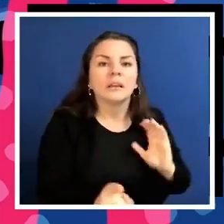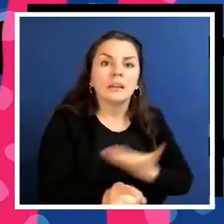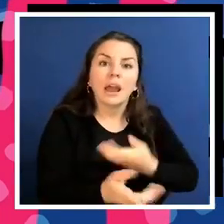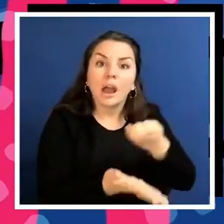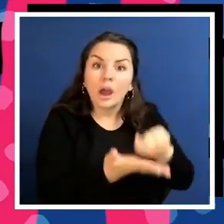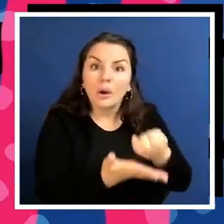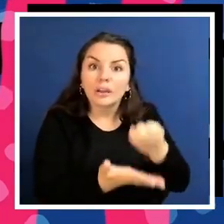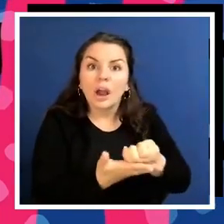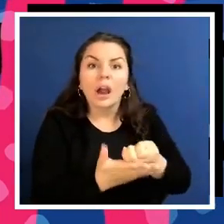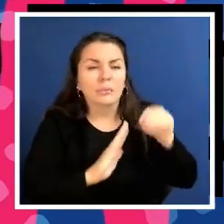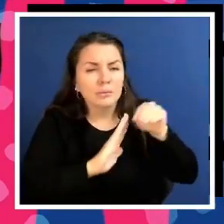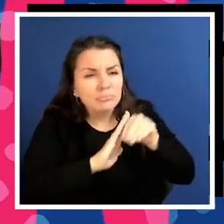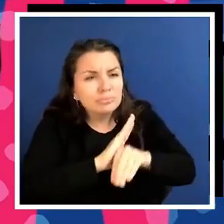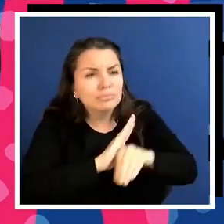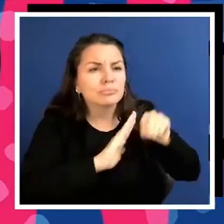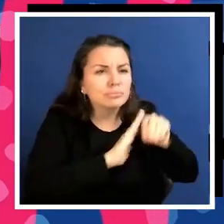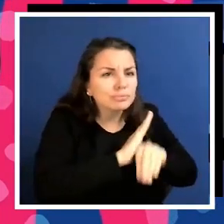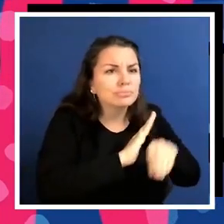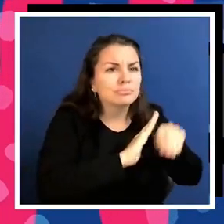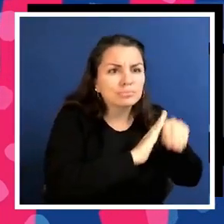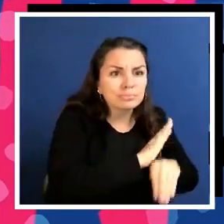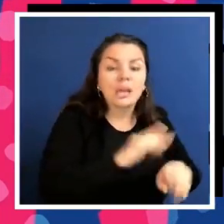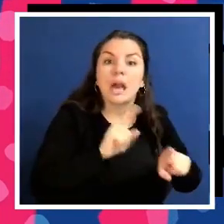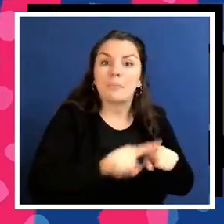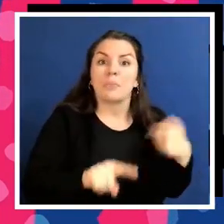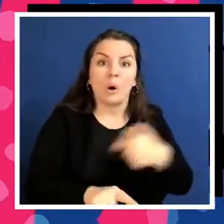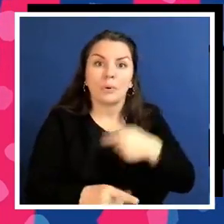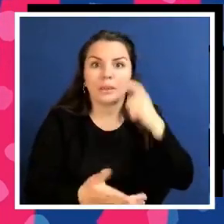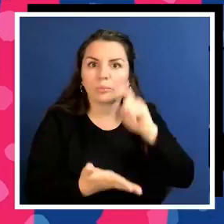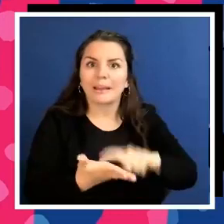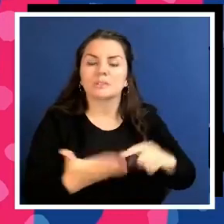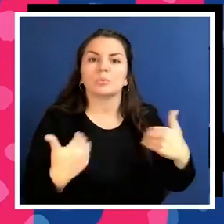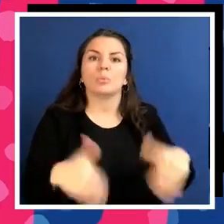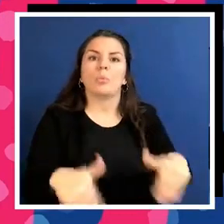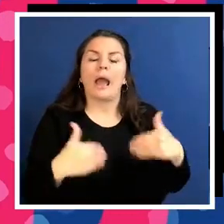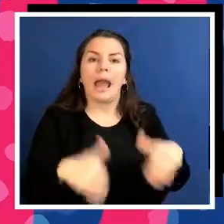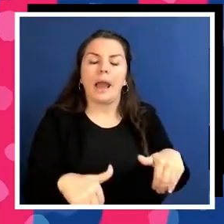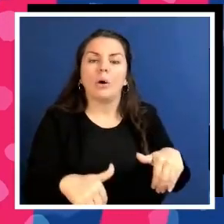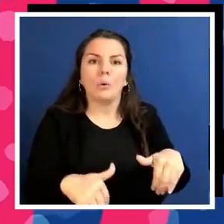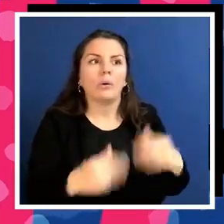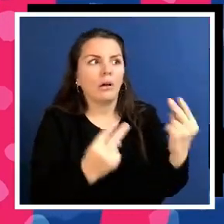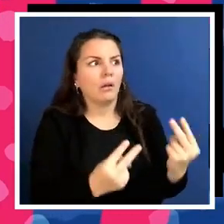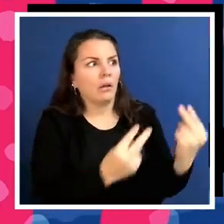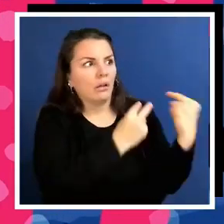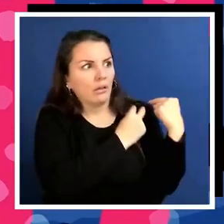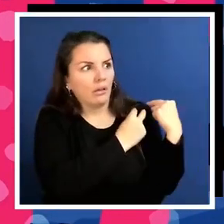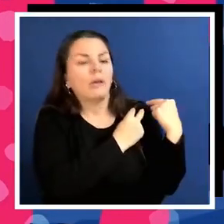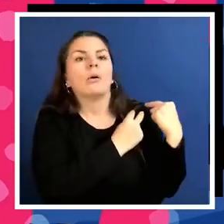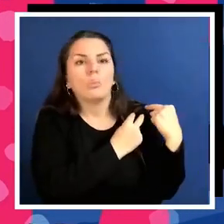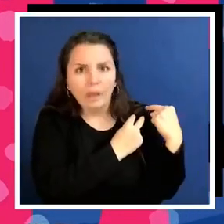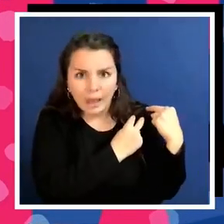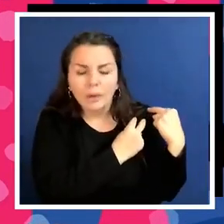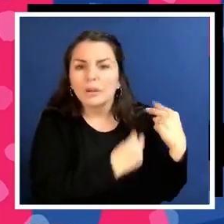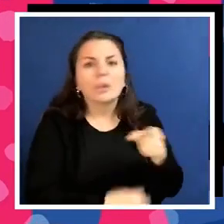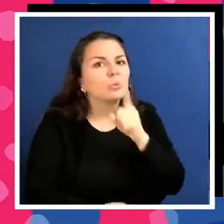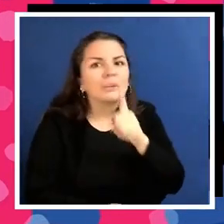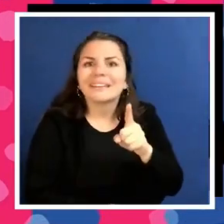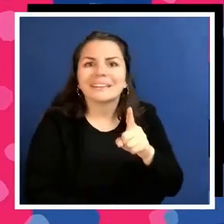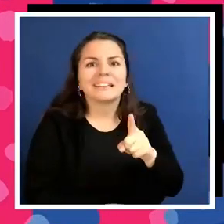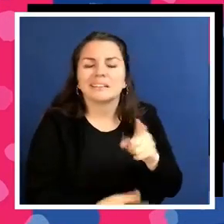THE IMPACTS ON ALL THE WAYS IN